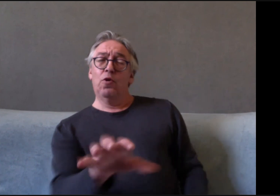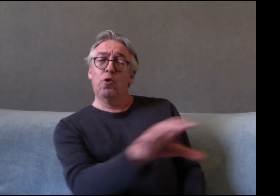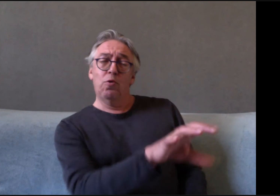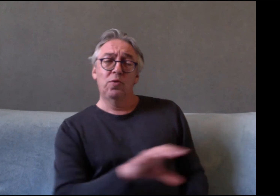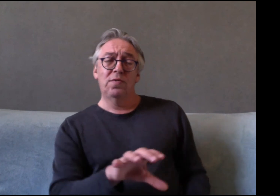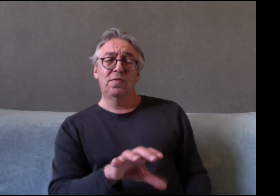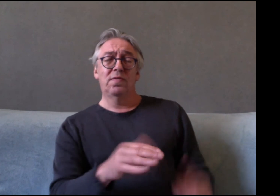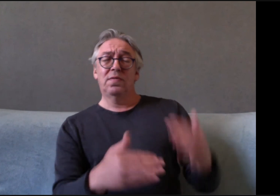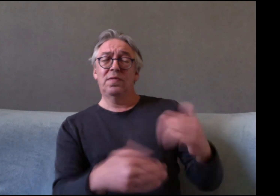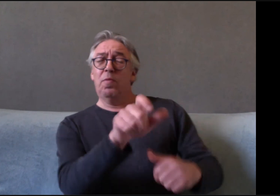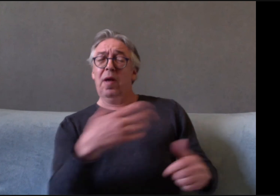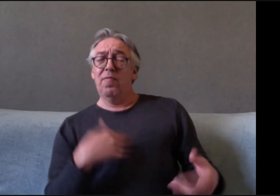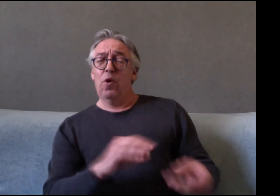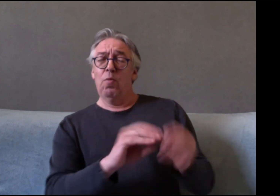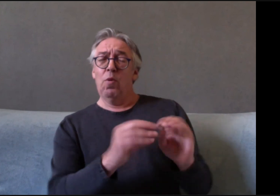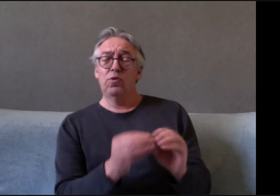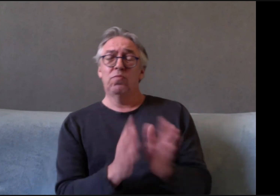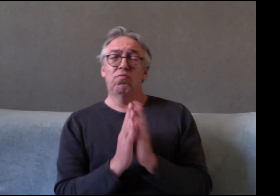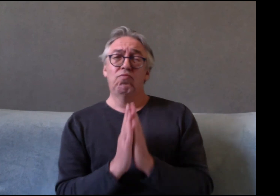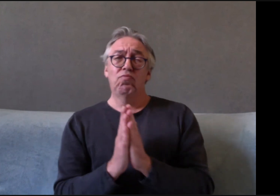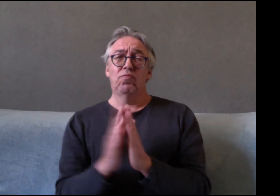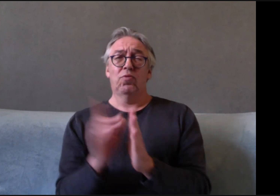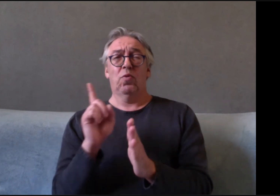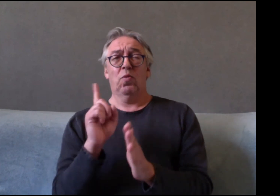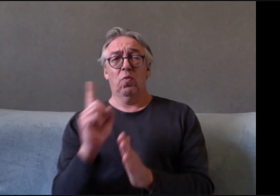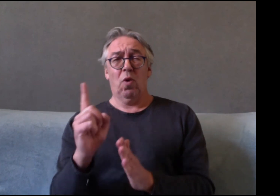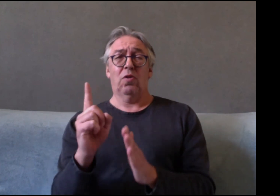[IN OTHER LANGUAGE] I really appreciate your time.